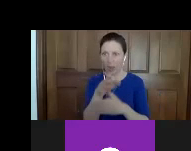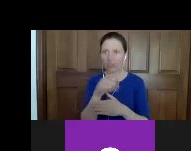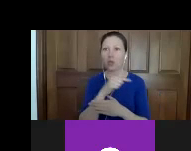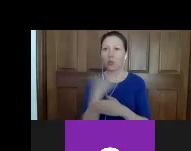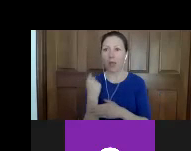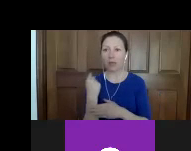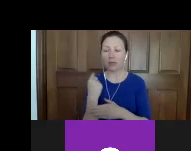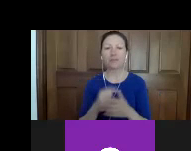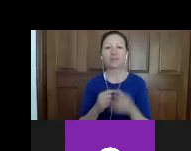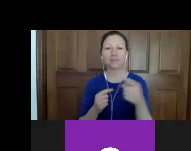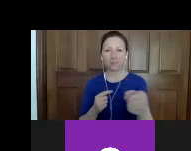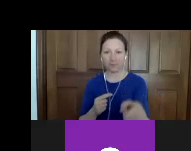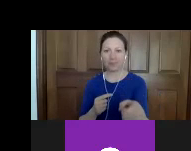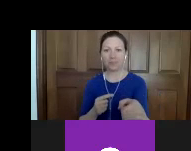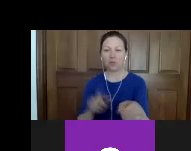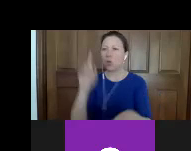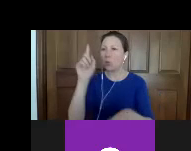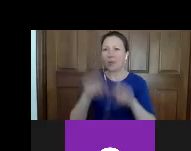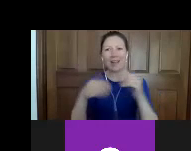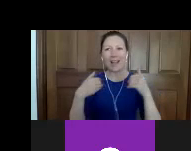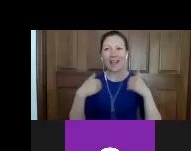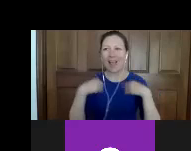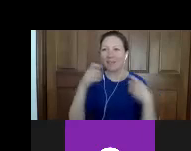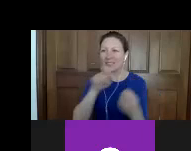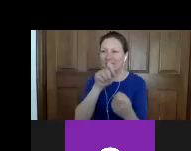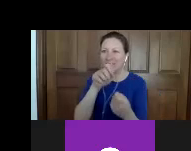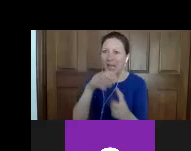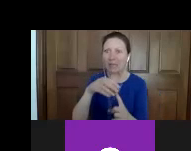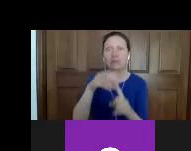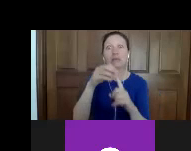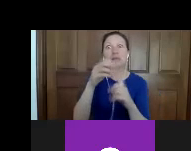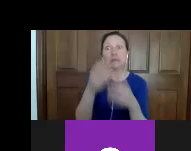a significant risk of substantial harm to the health or safety of the individual or